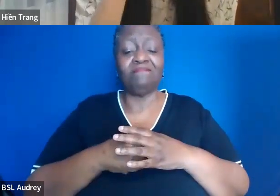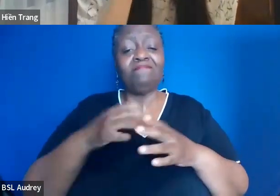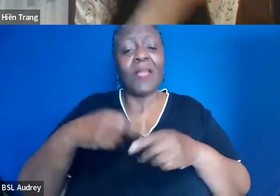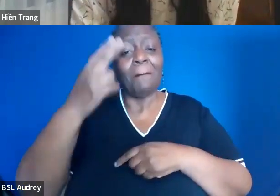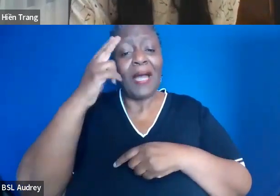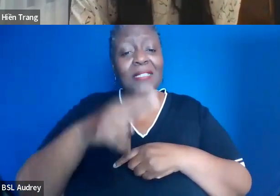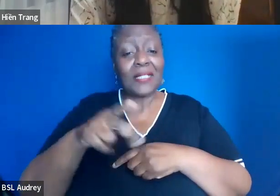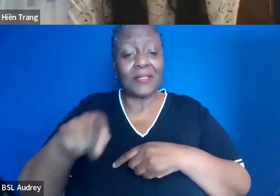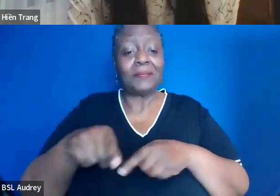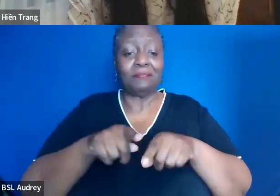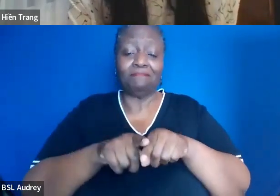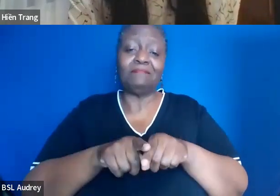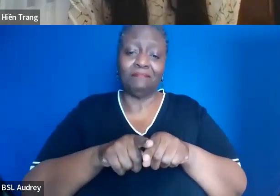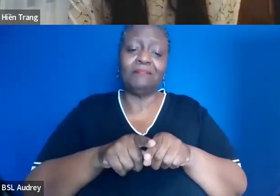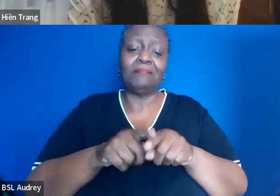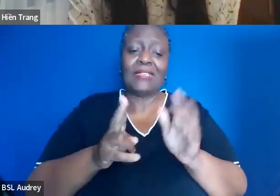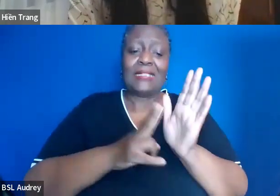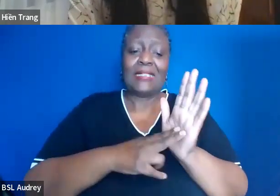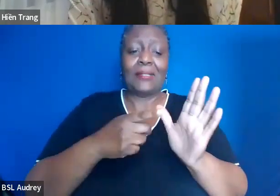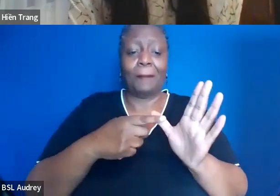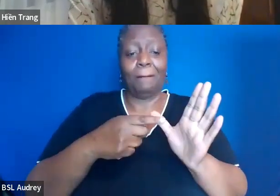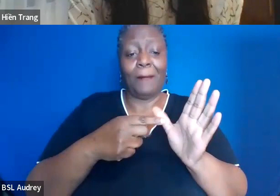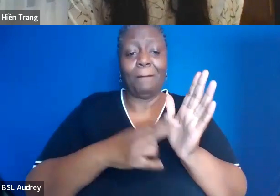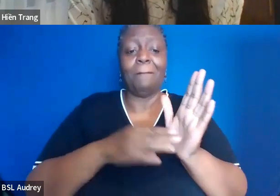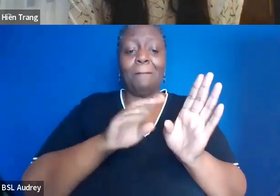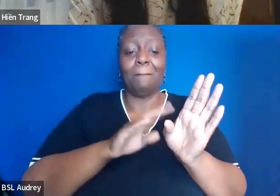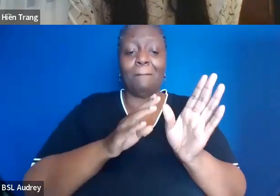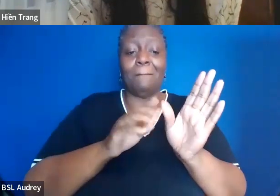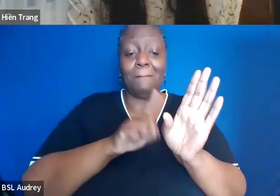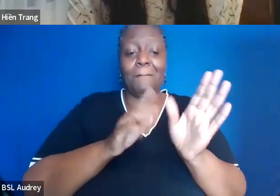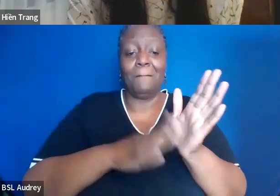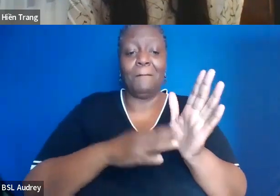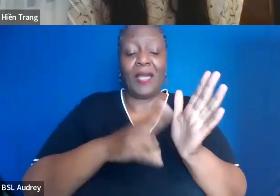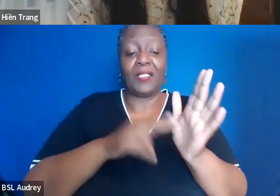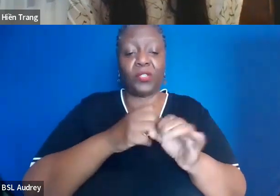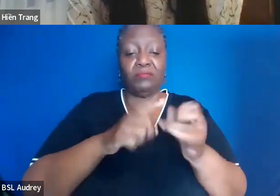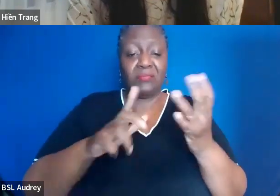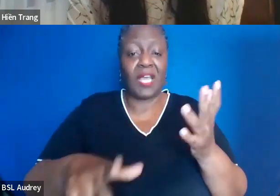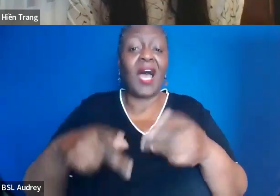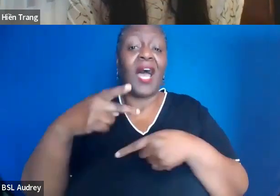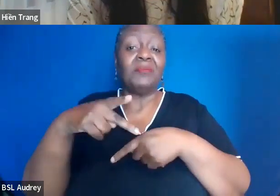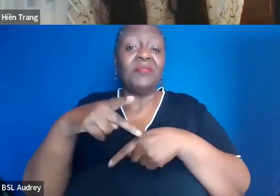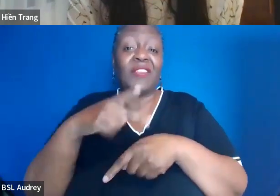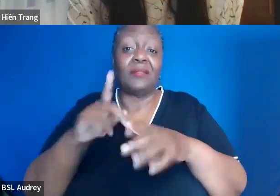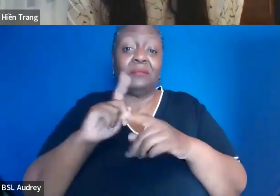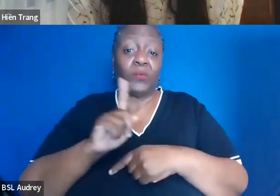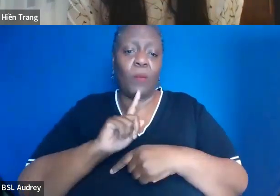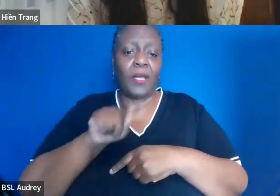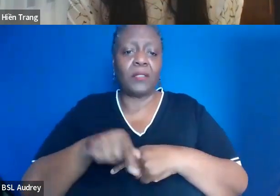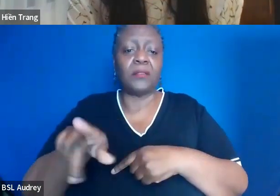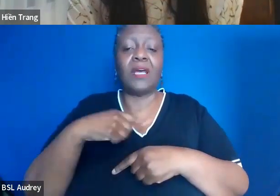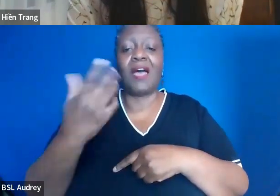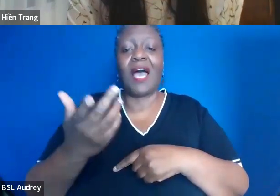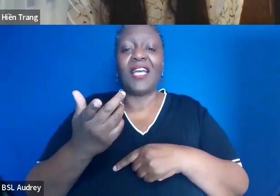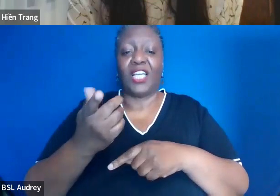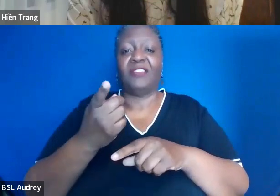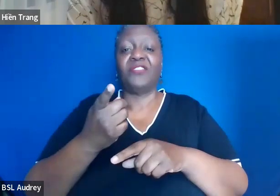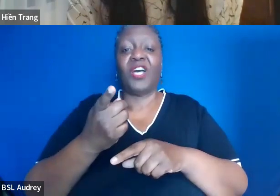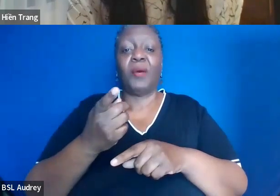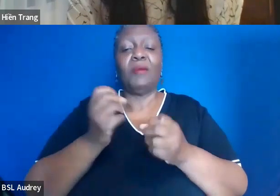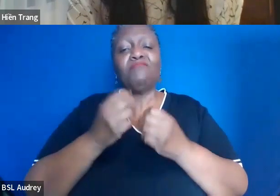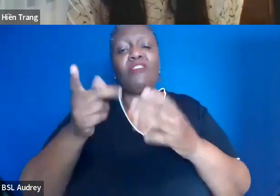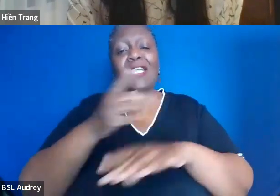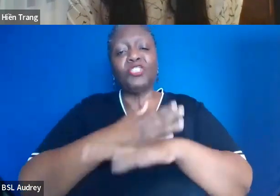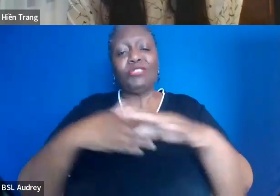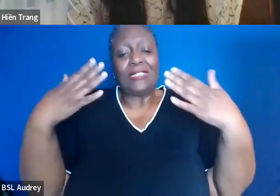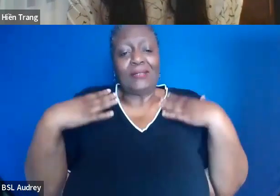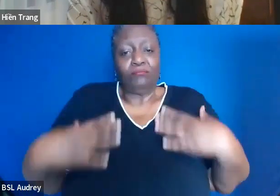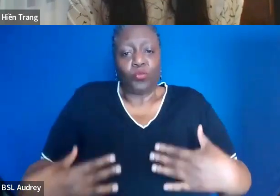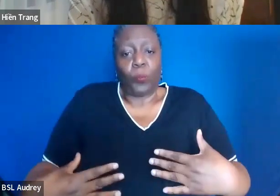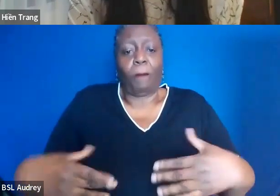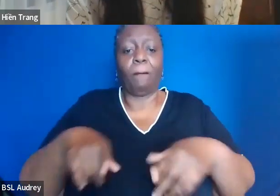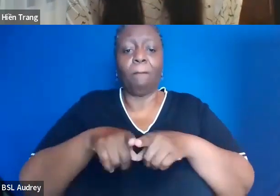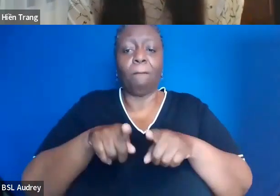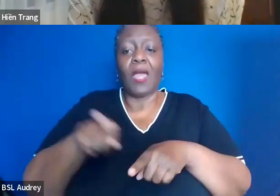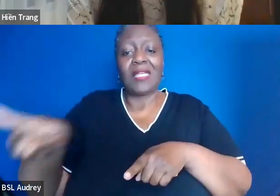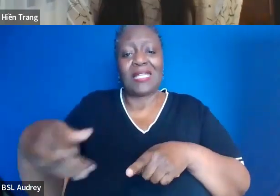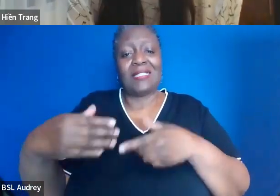Mỹ Ngọc I am a Vietnamese woman wearing a bright green áo dài um sitting with uh some shelves and